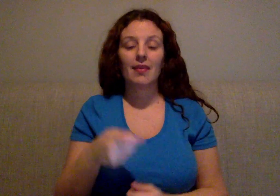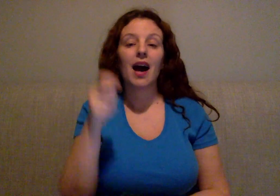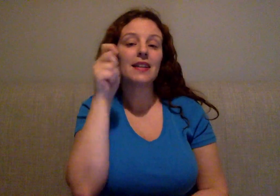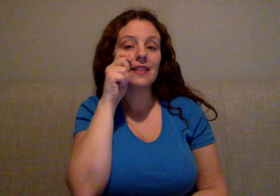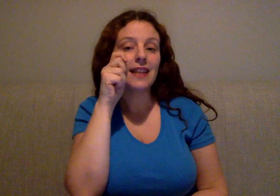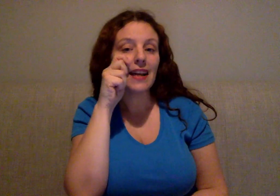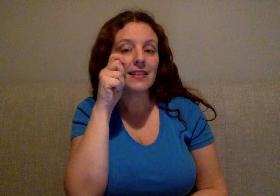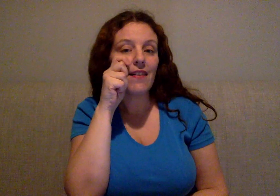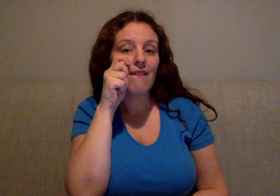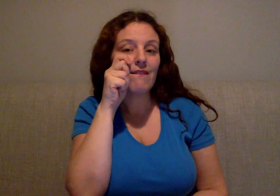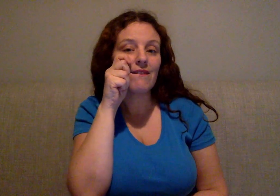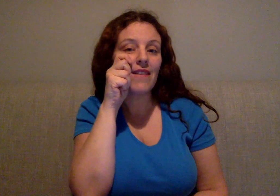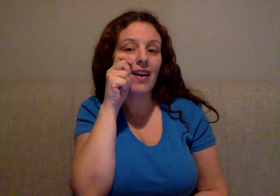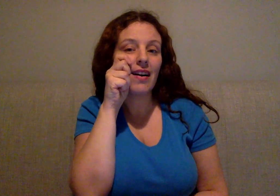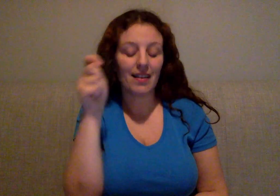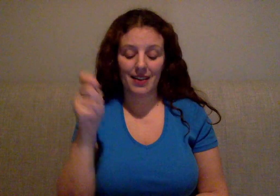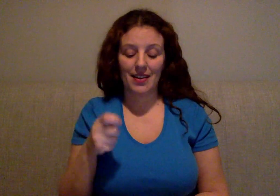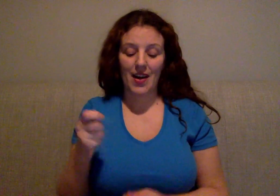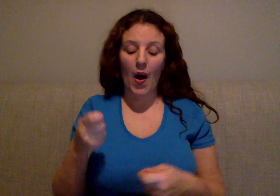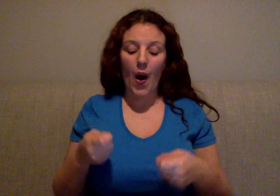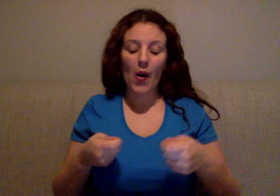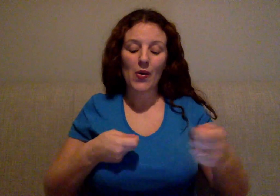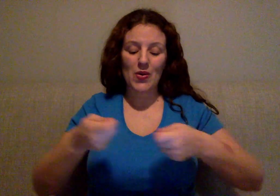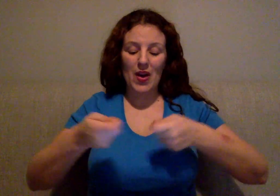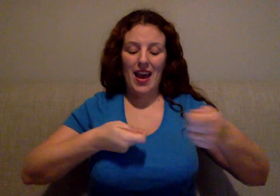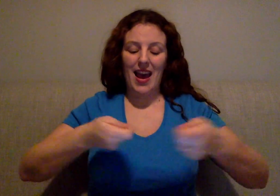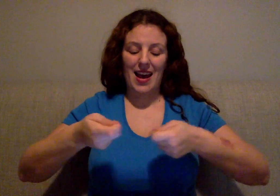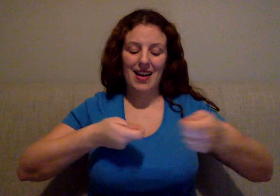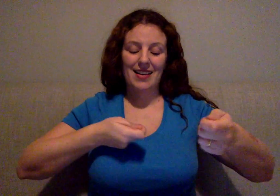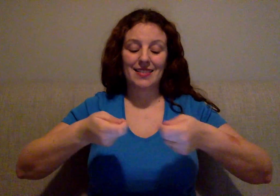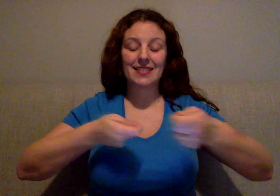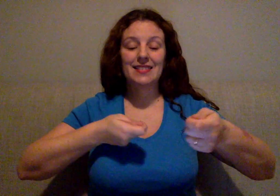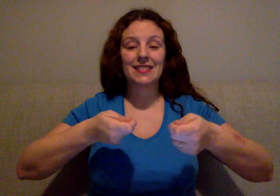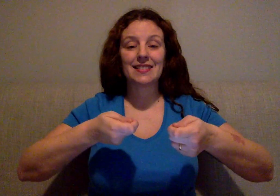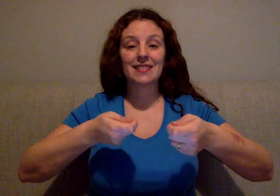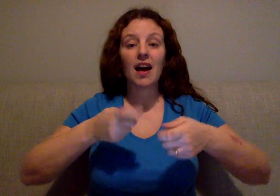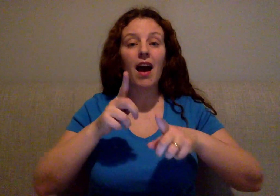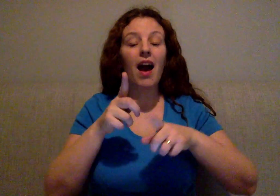DECTECTIVE COOKING